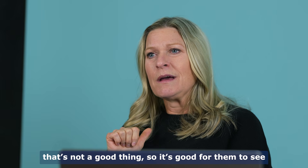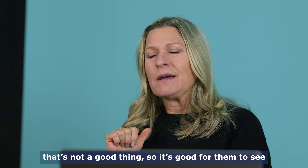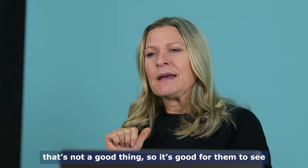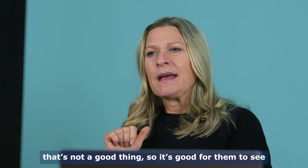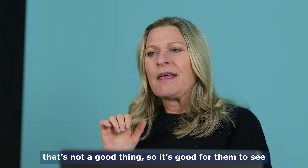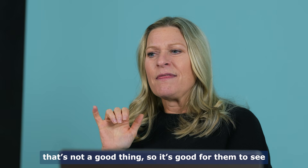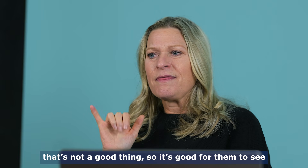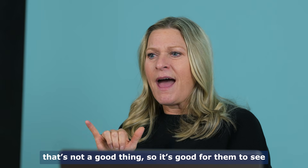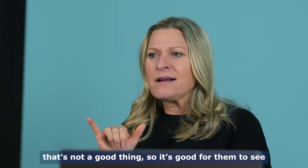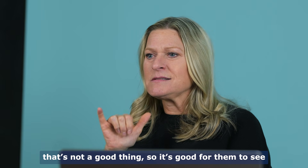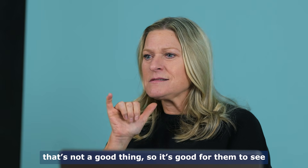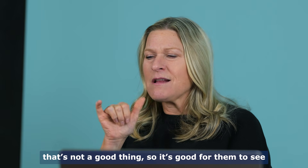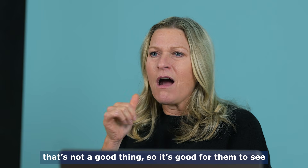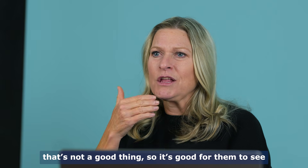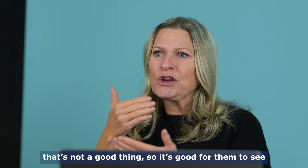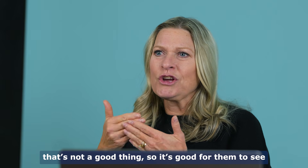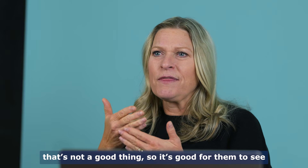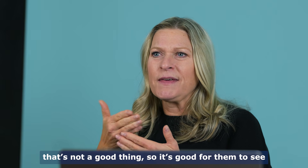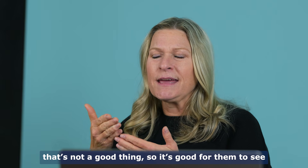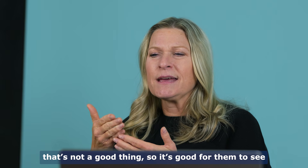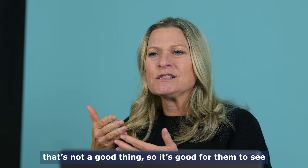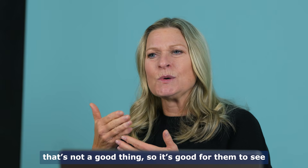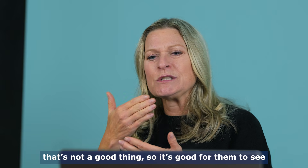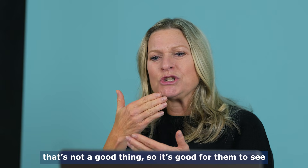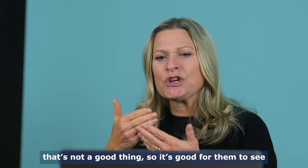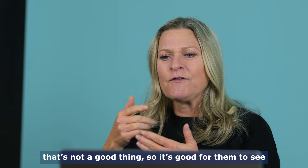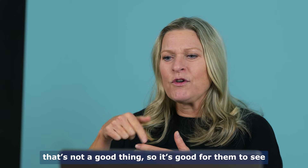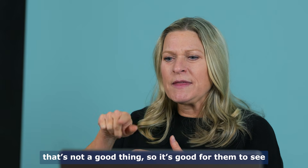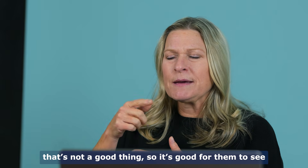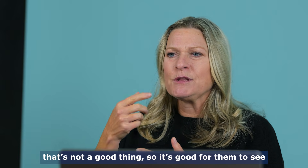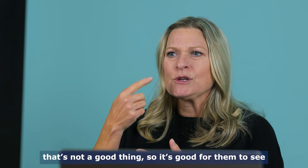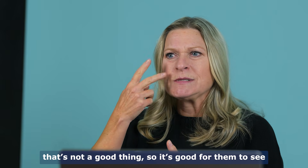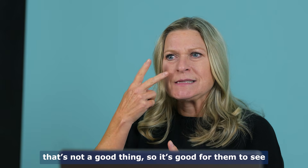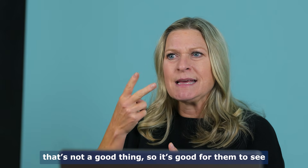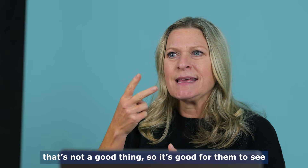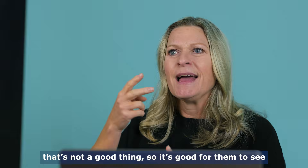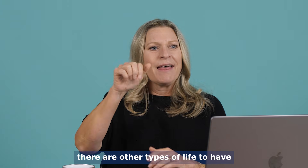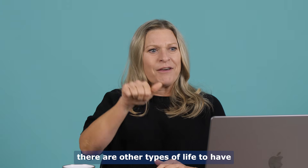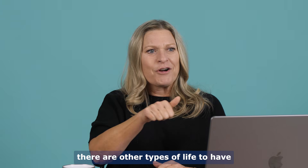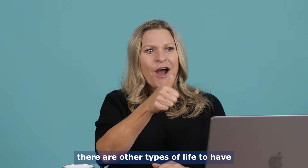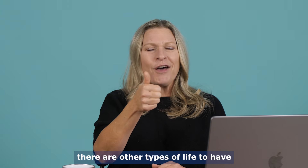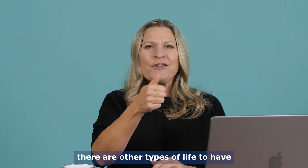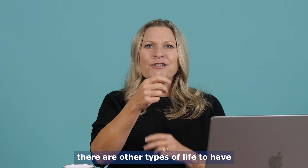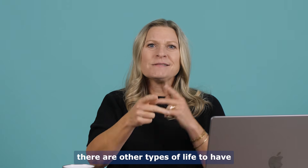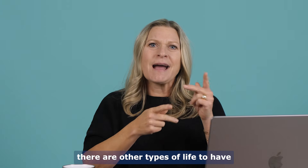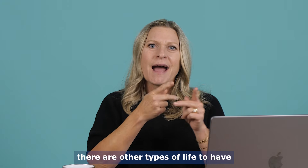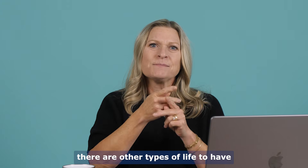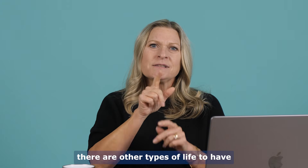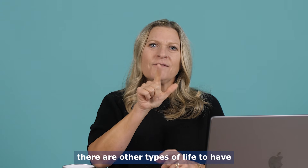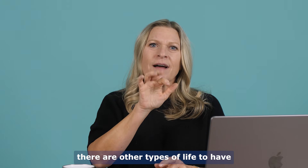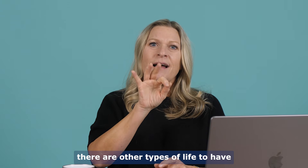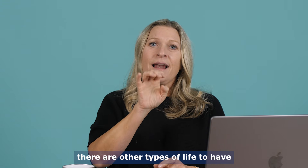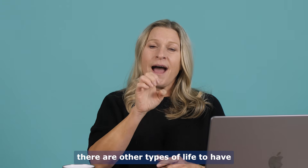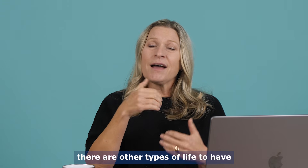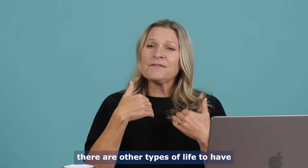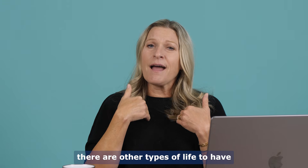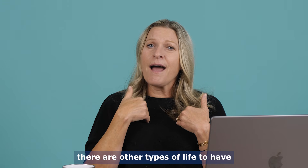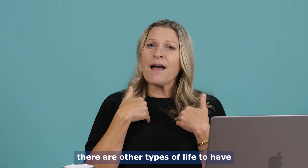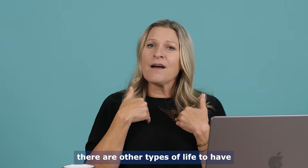that’s not a good thing, so it’s good for them to see there are other types of life to have